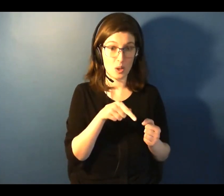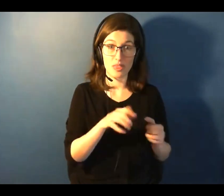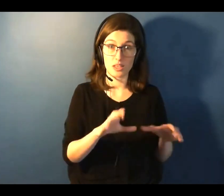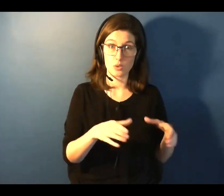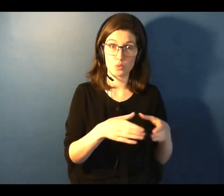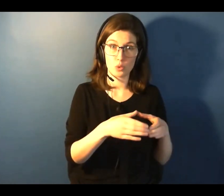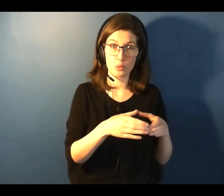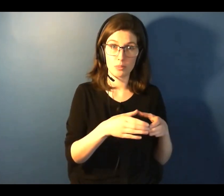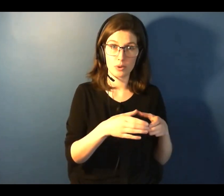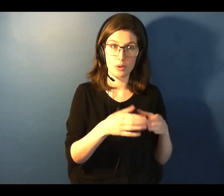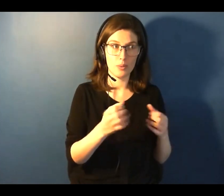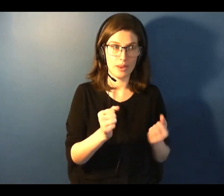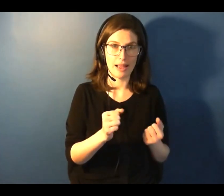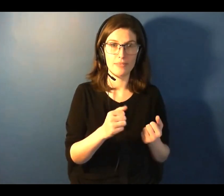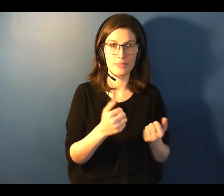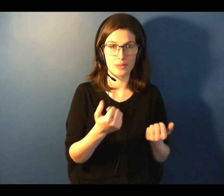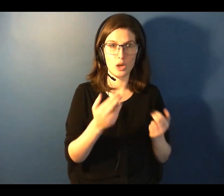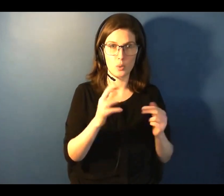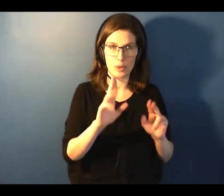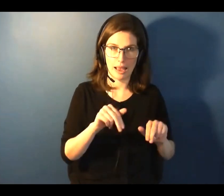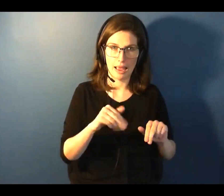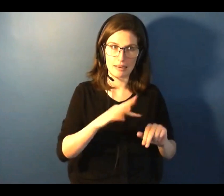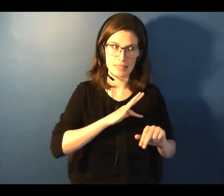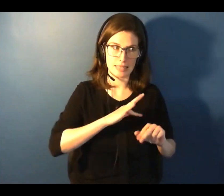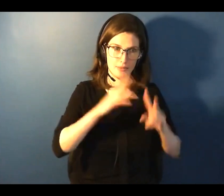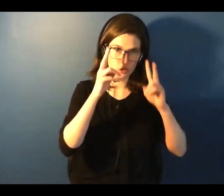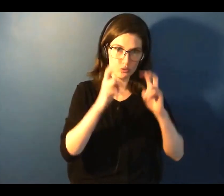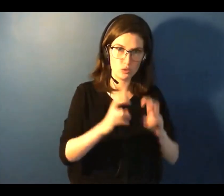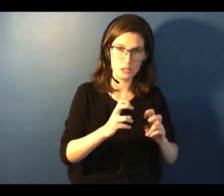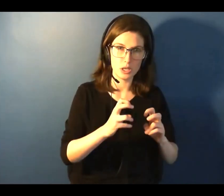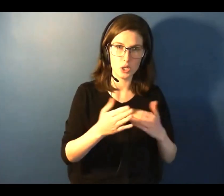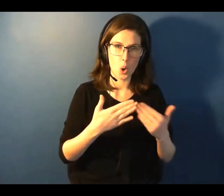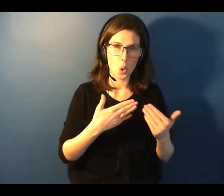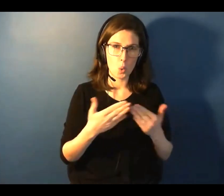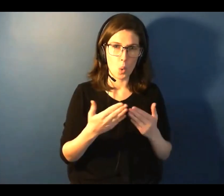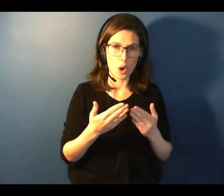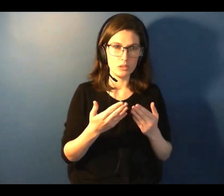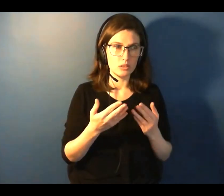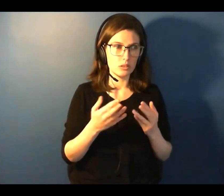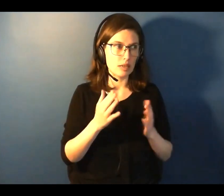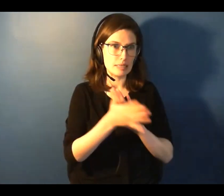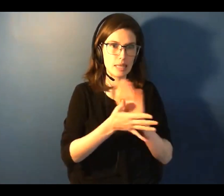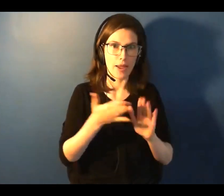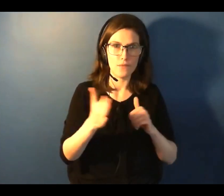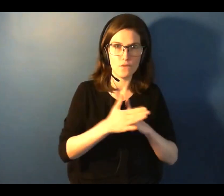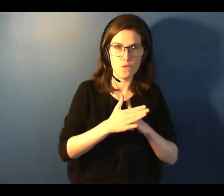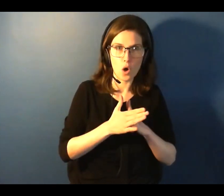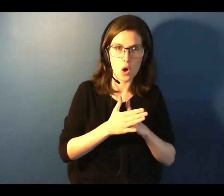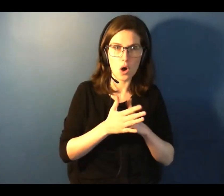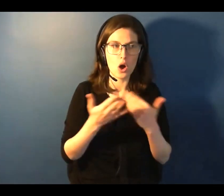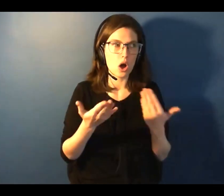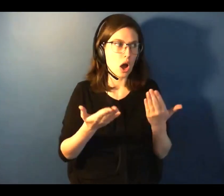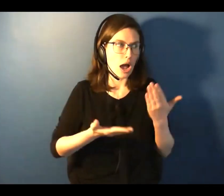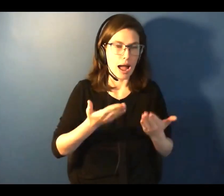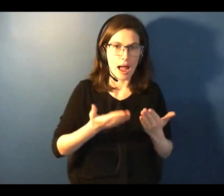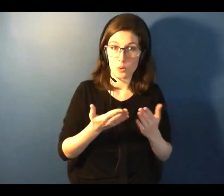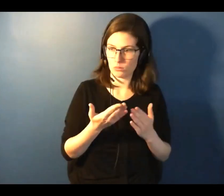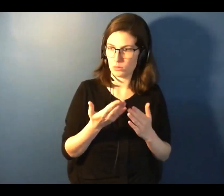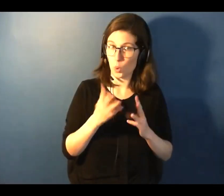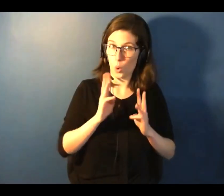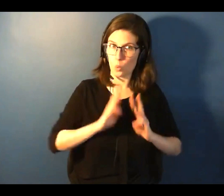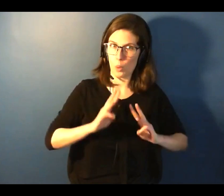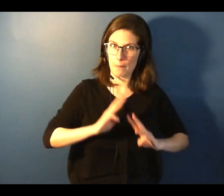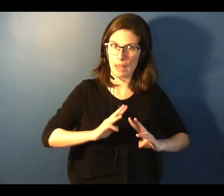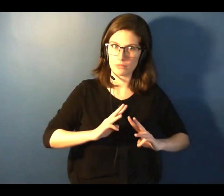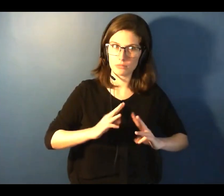research on what the signs for, you know, how do, how did women say the Hail Mary, which is